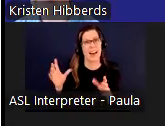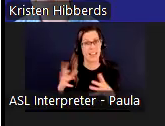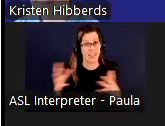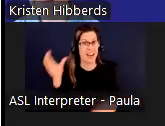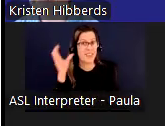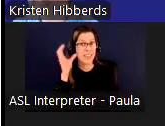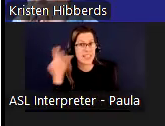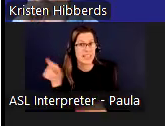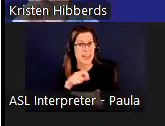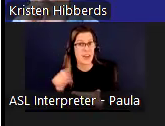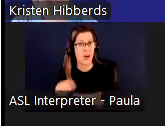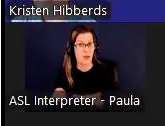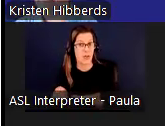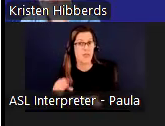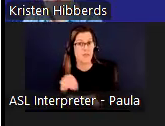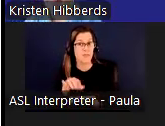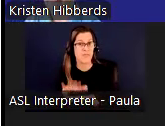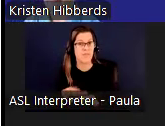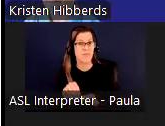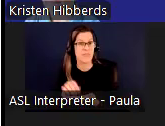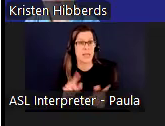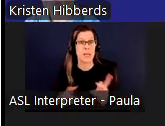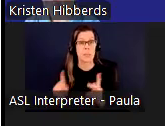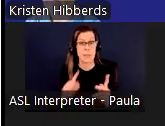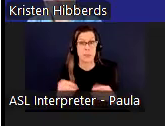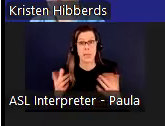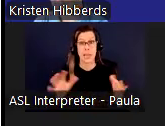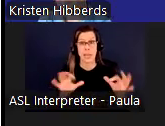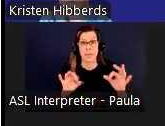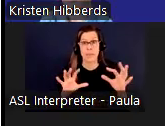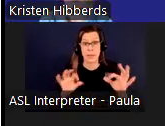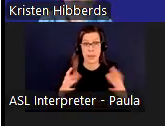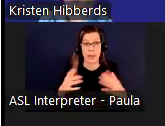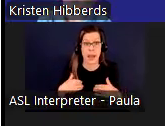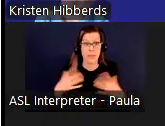and obviously the people that were giving feedback have a lot more experience or